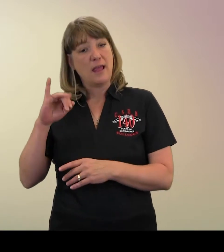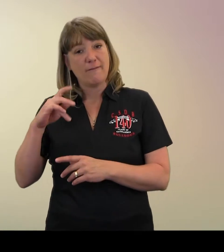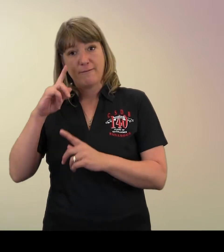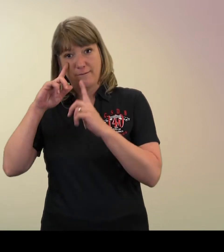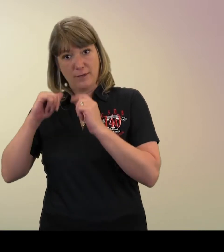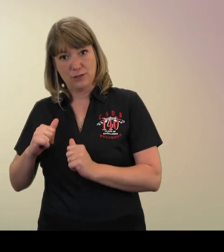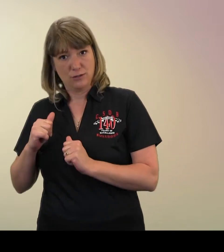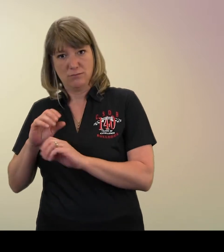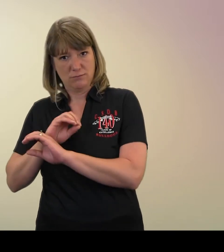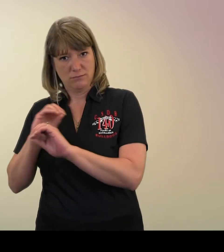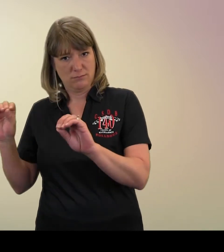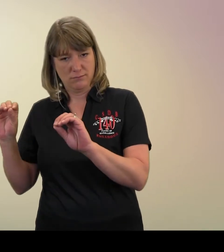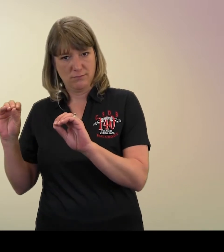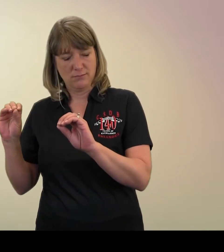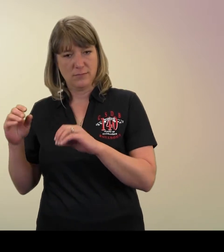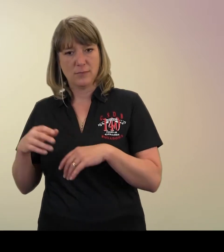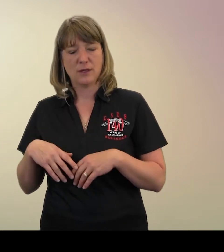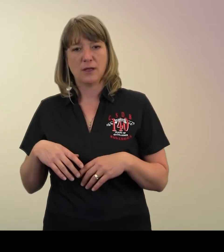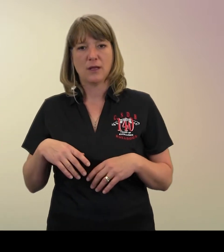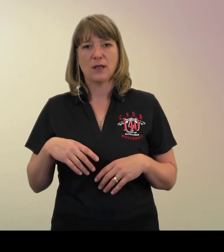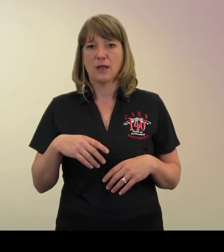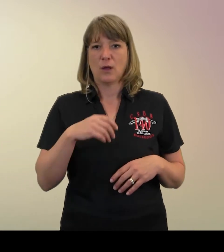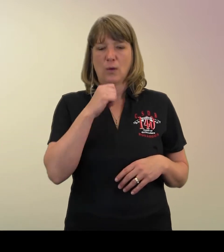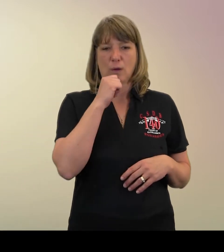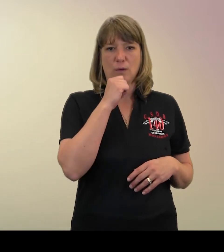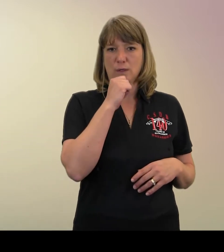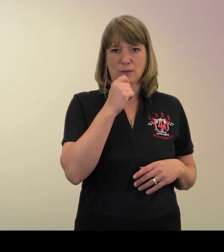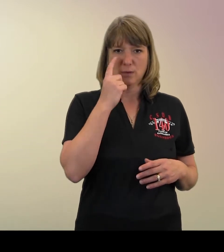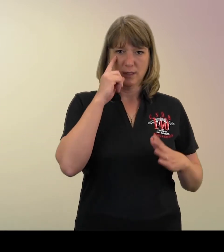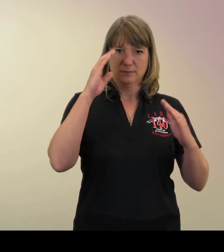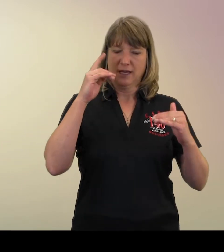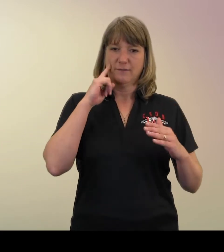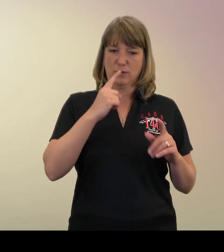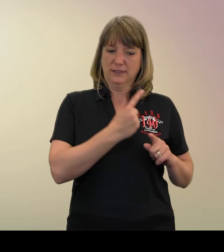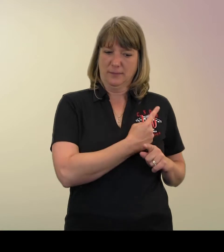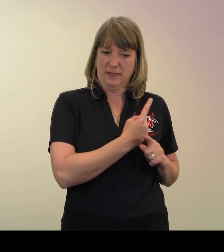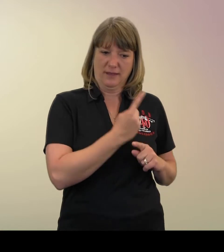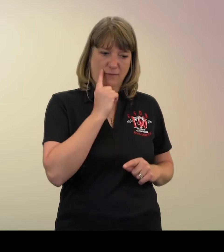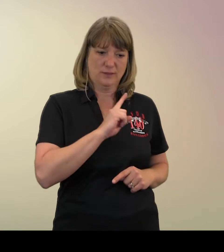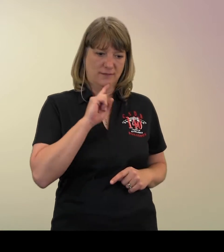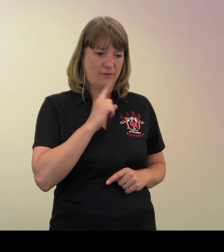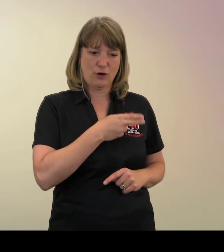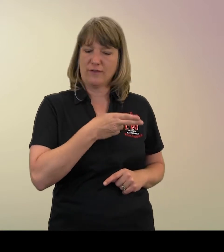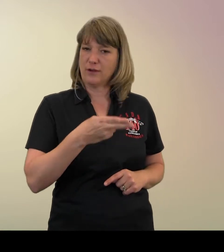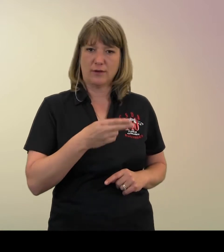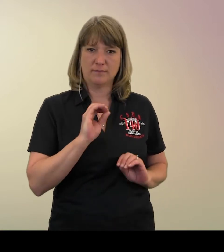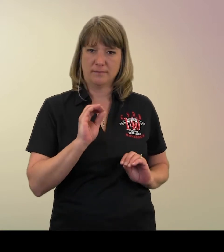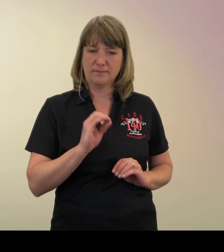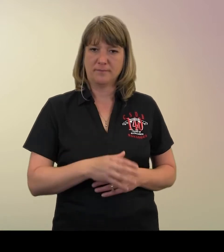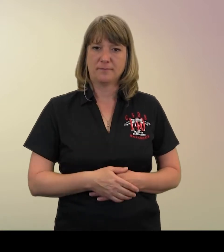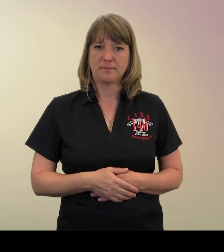Again, in the absence of an additional vision difference, we wouldn't expect this in typically developing children,